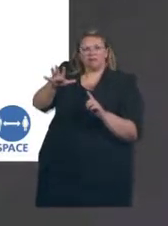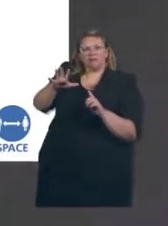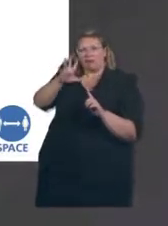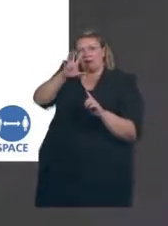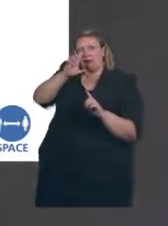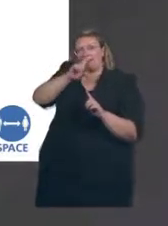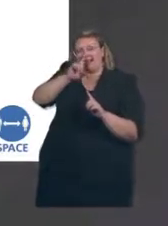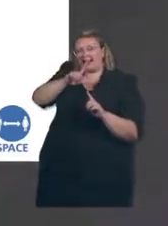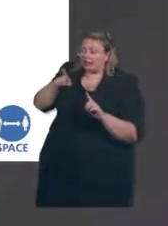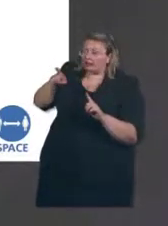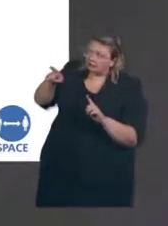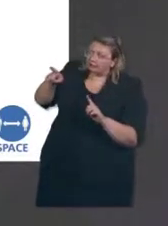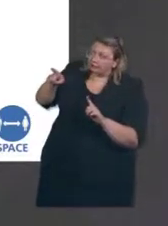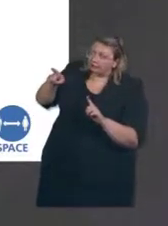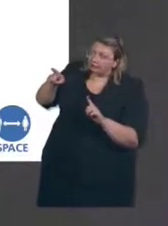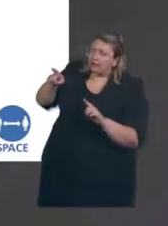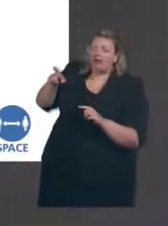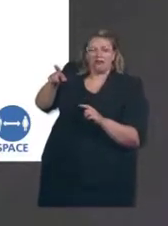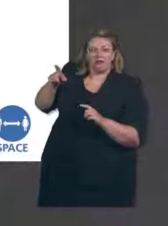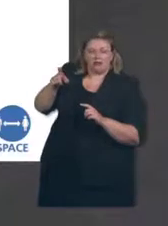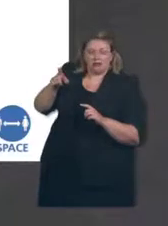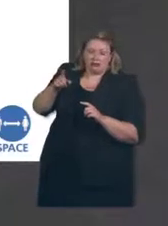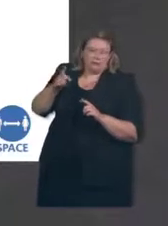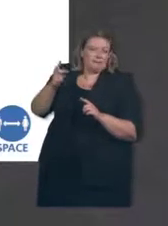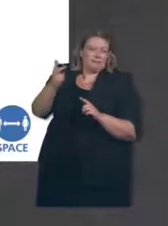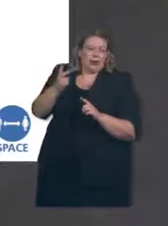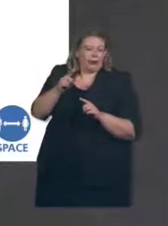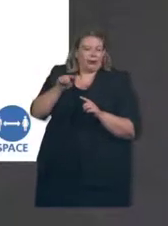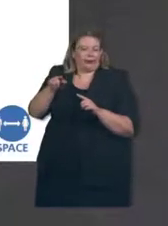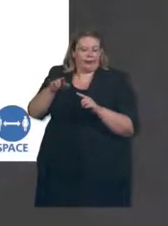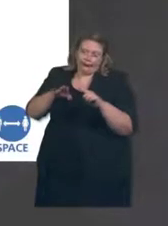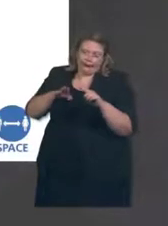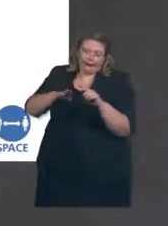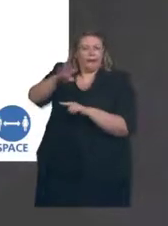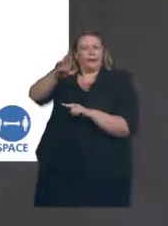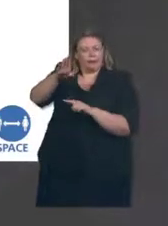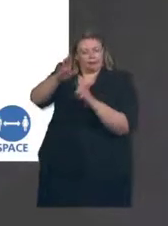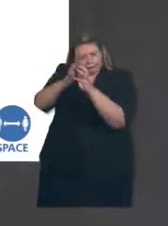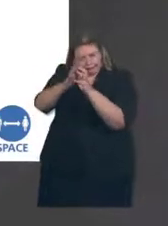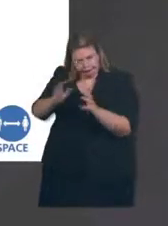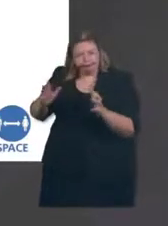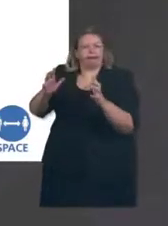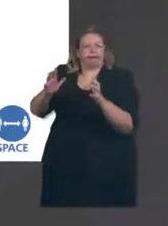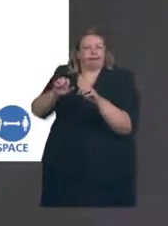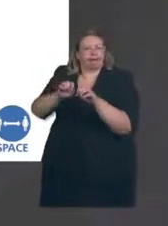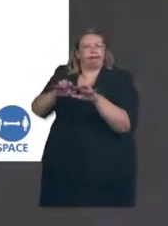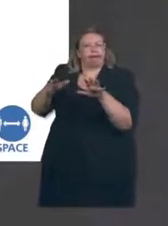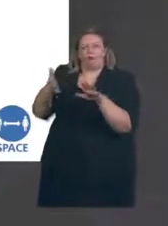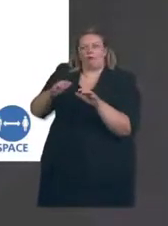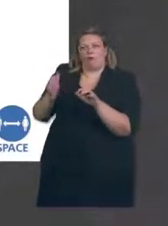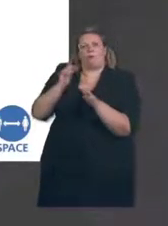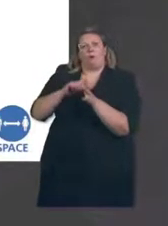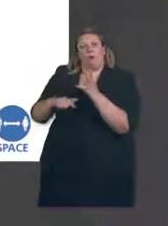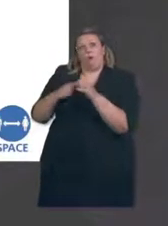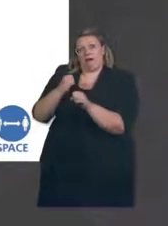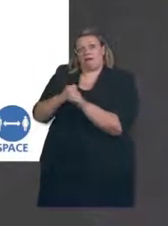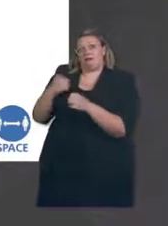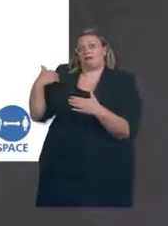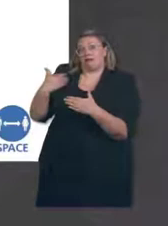really quite steeply since the middle of August Next slide please and again